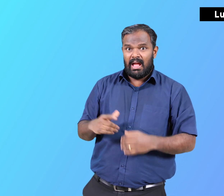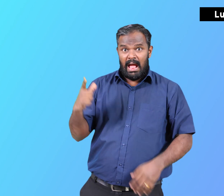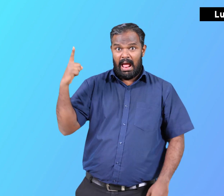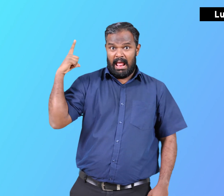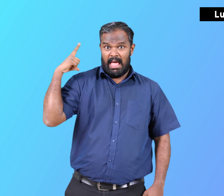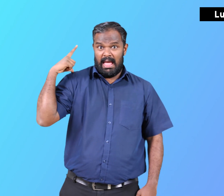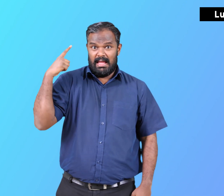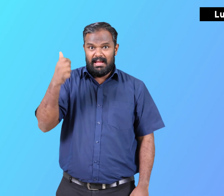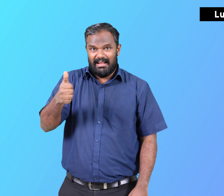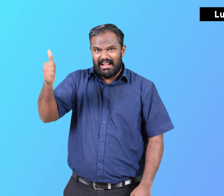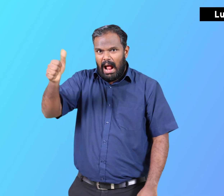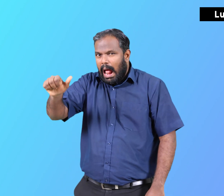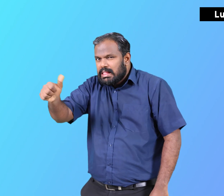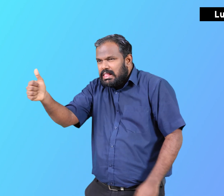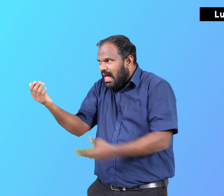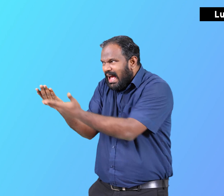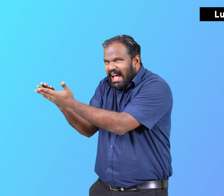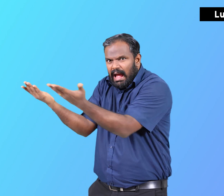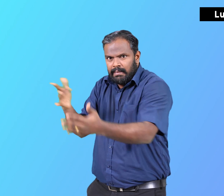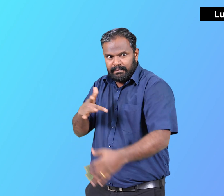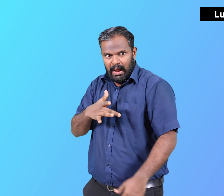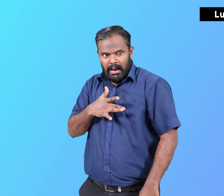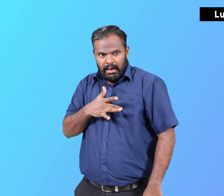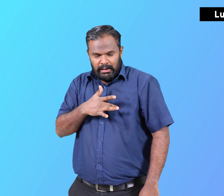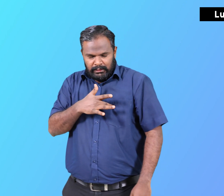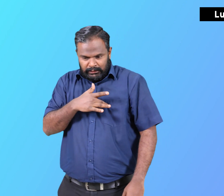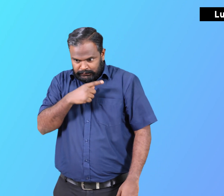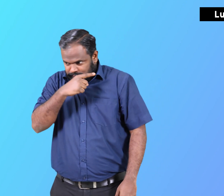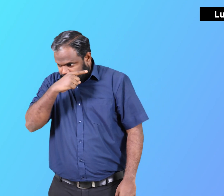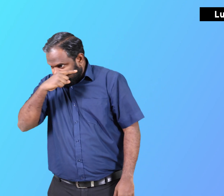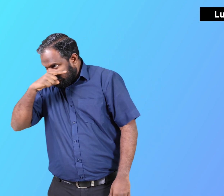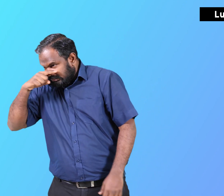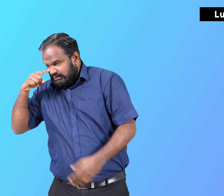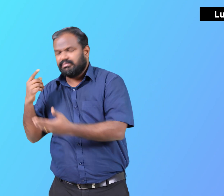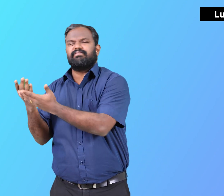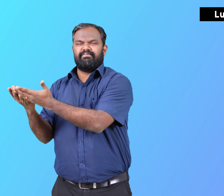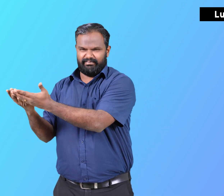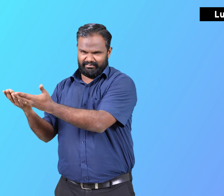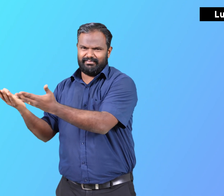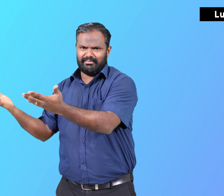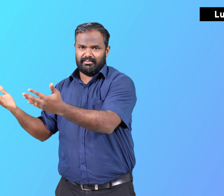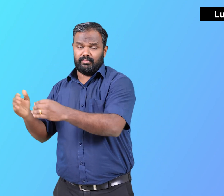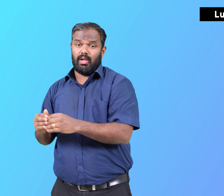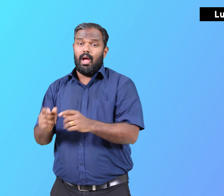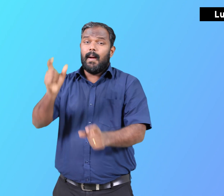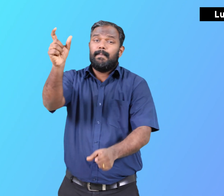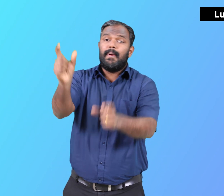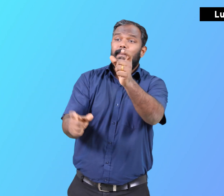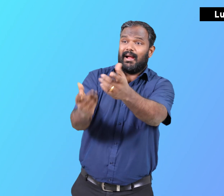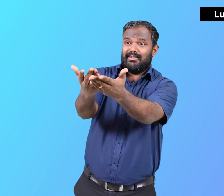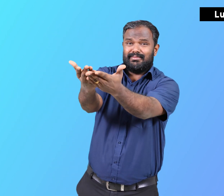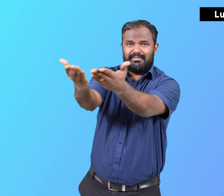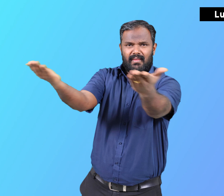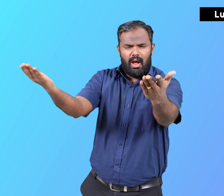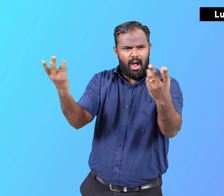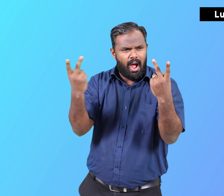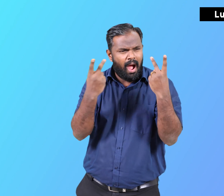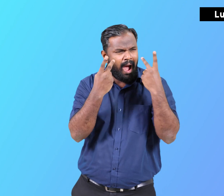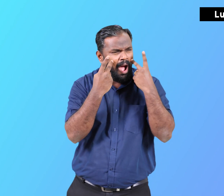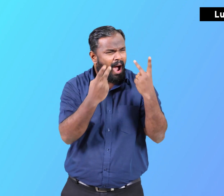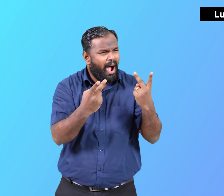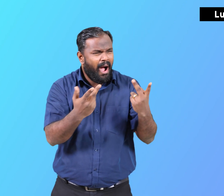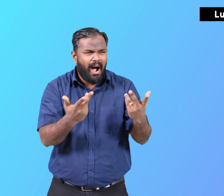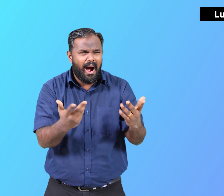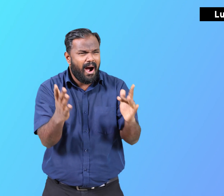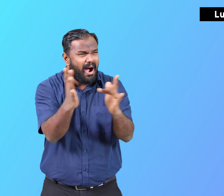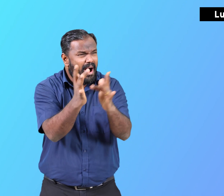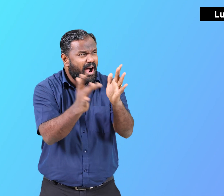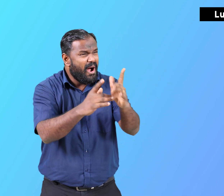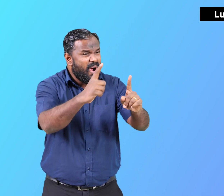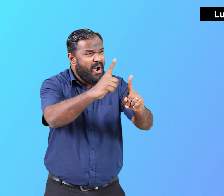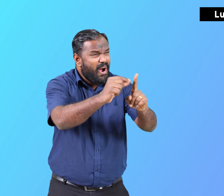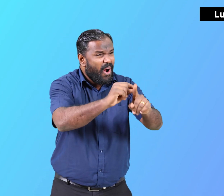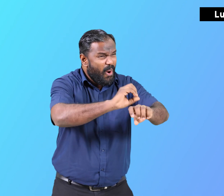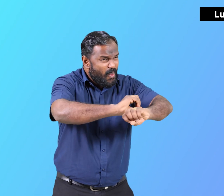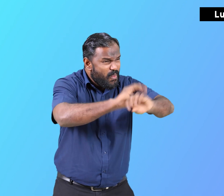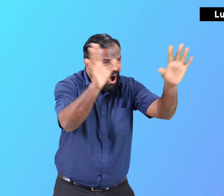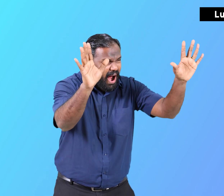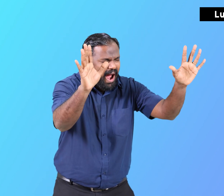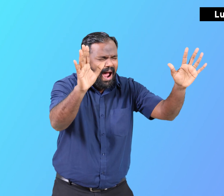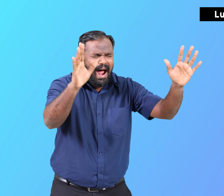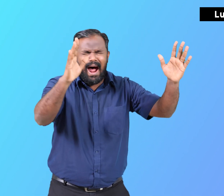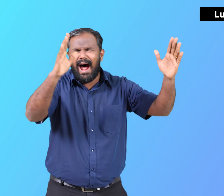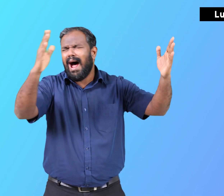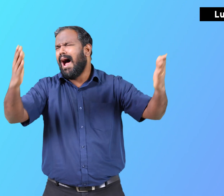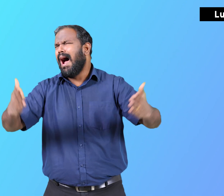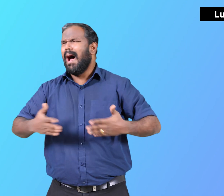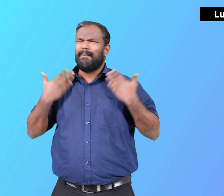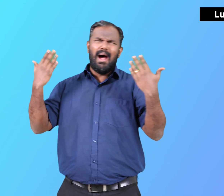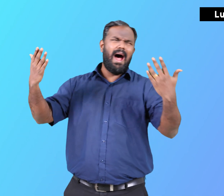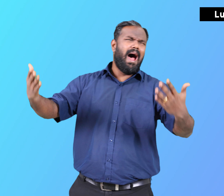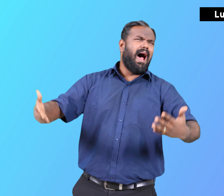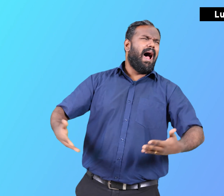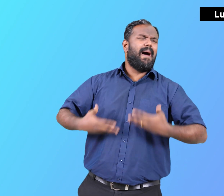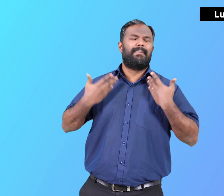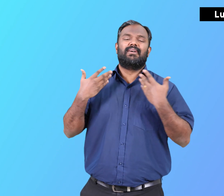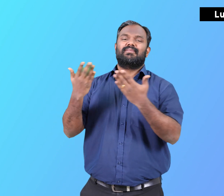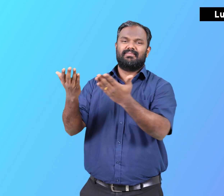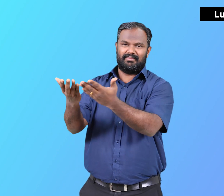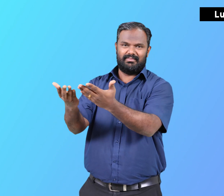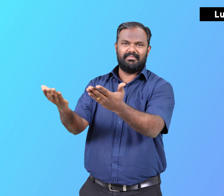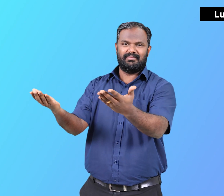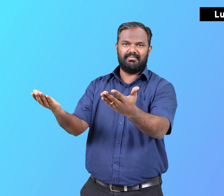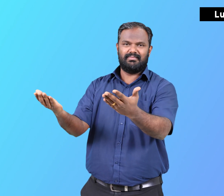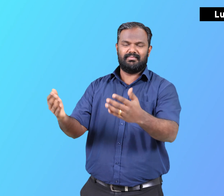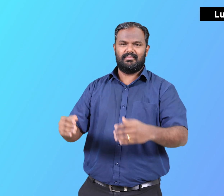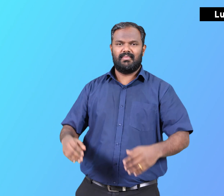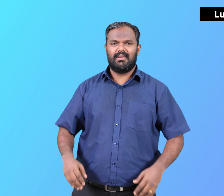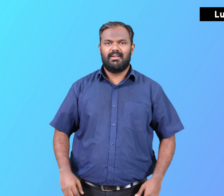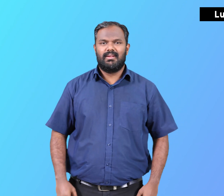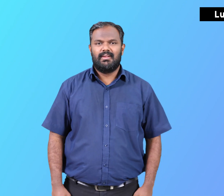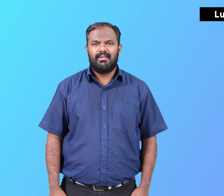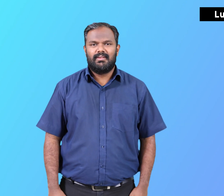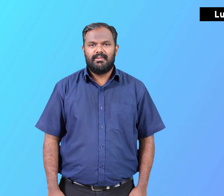Jesus’ answer shamed all those who were criticizing him. And all the people were happy about the wonderful things he was doing.